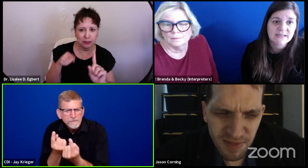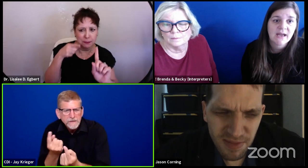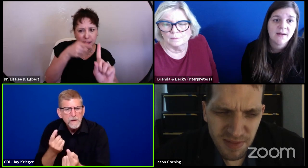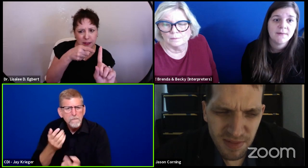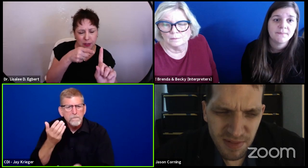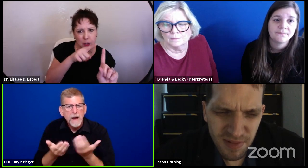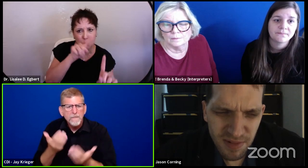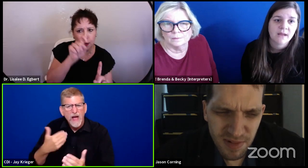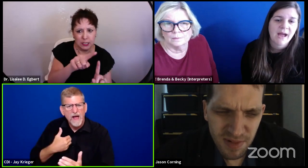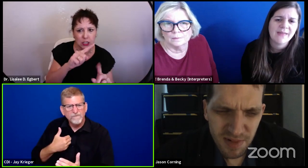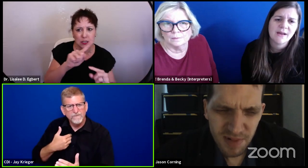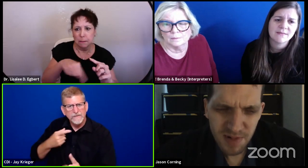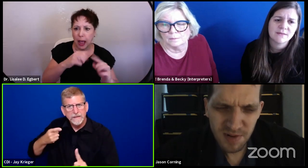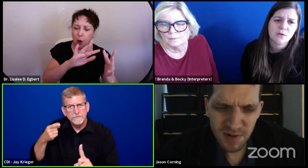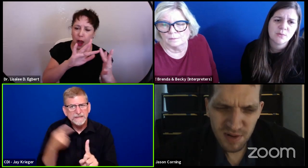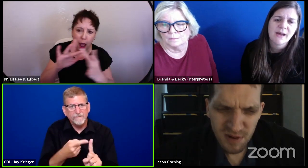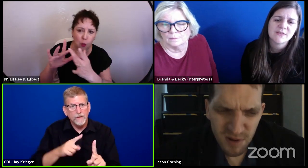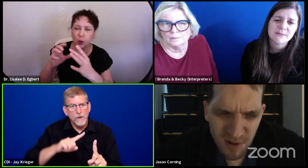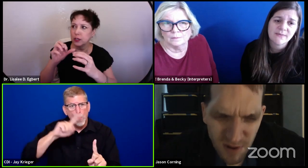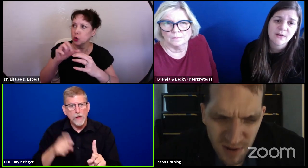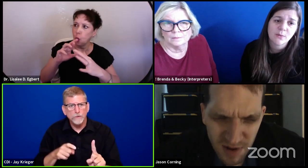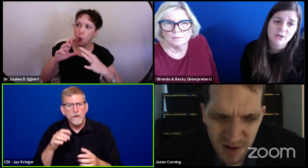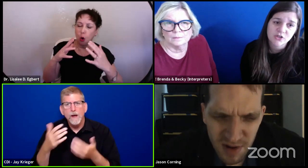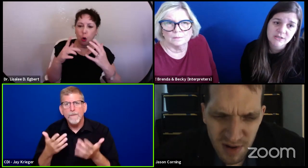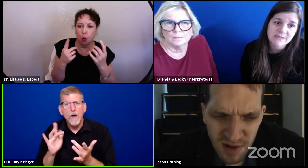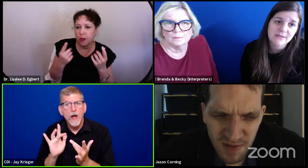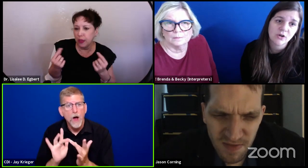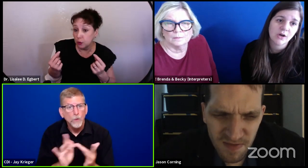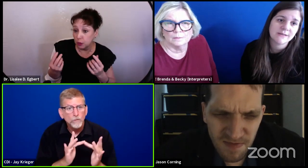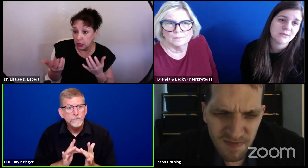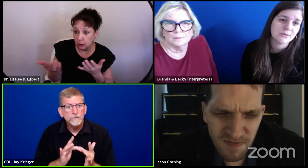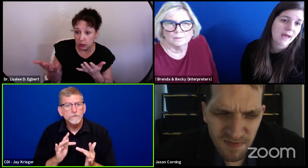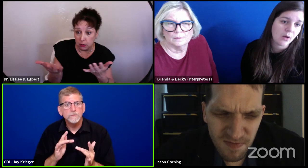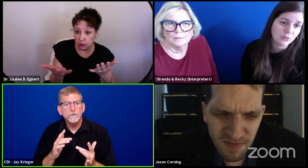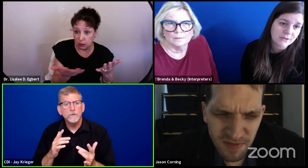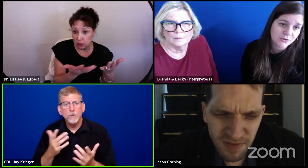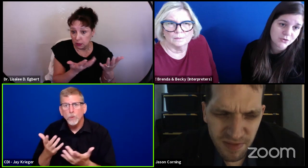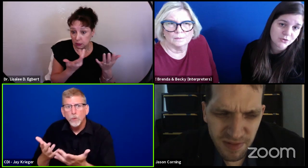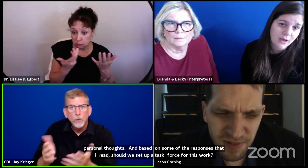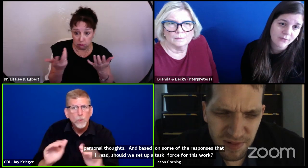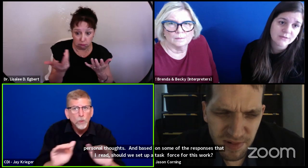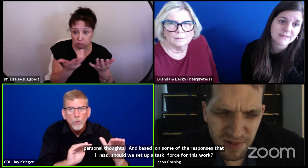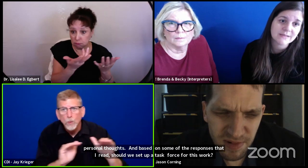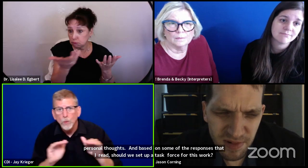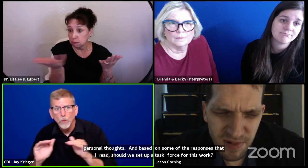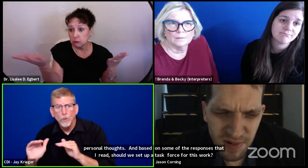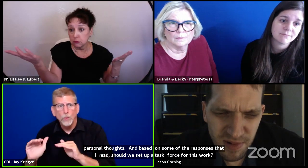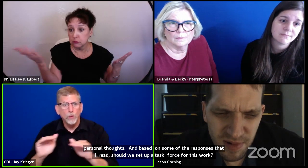And that they would have specific questions in regards to the outreach efforts?